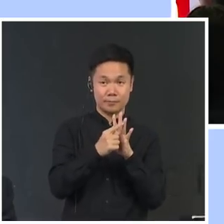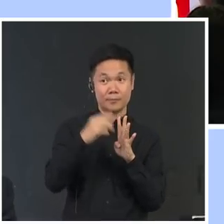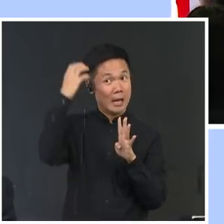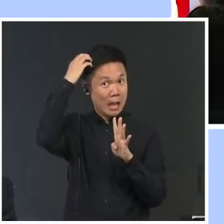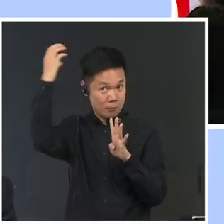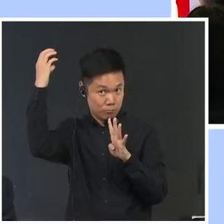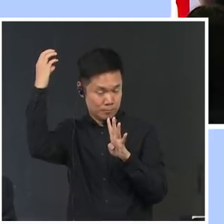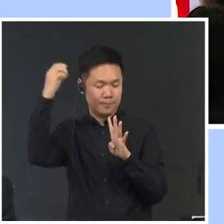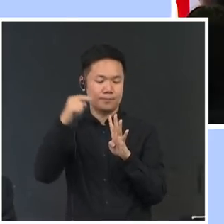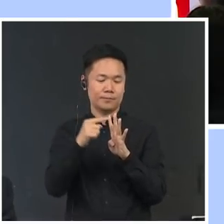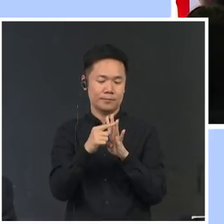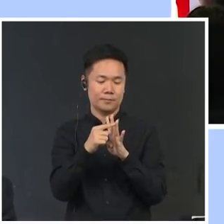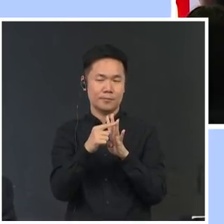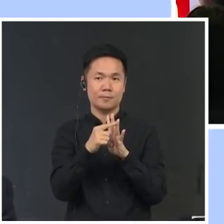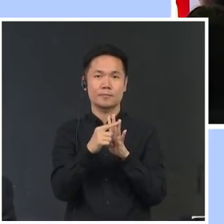So the three panelists presented.